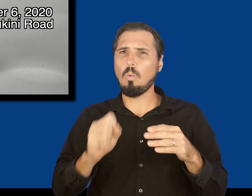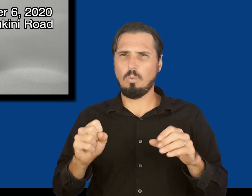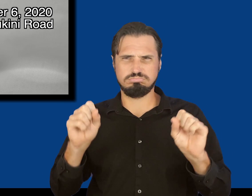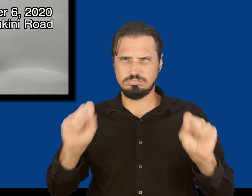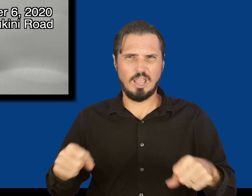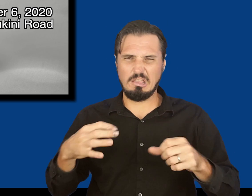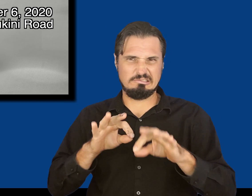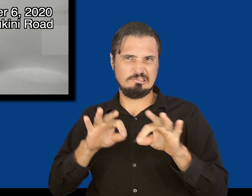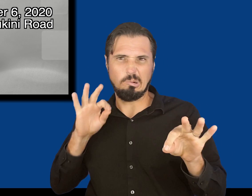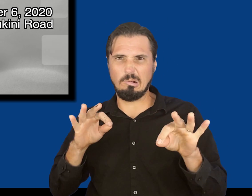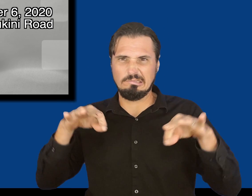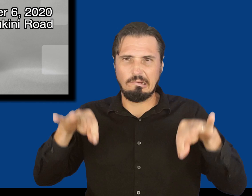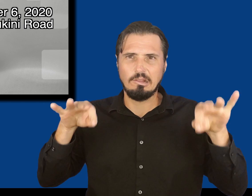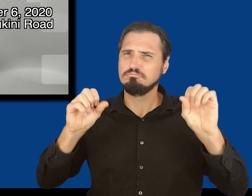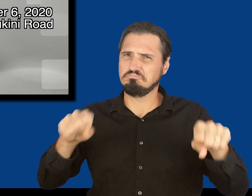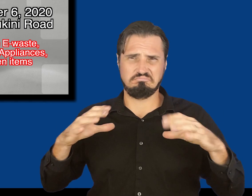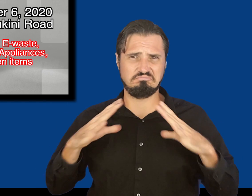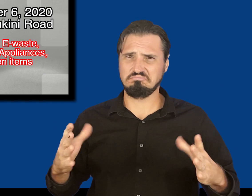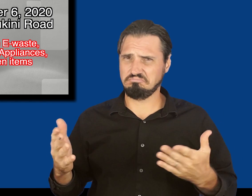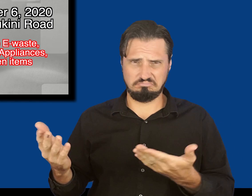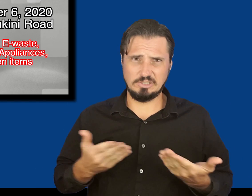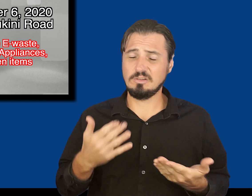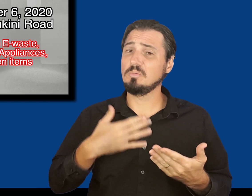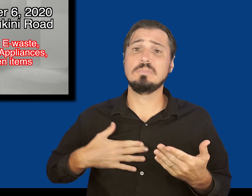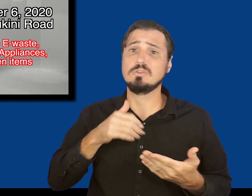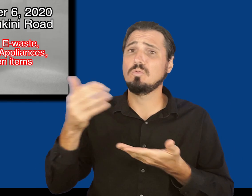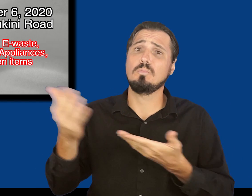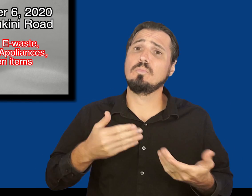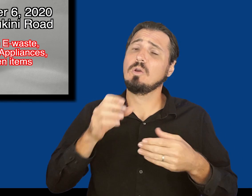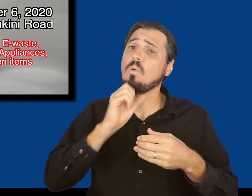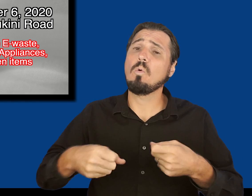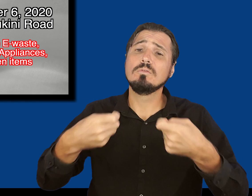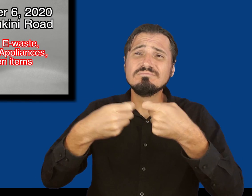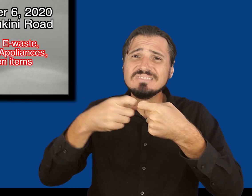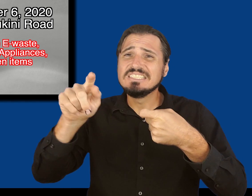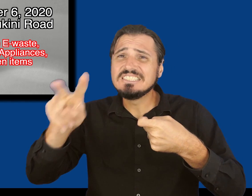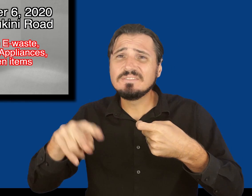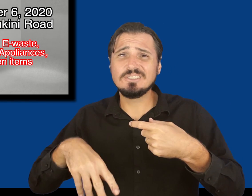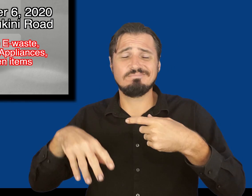or stained clothing is okay. Please do not bring e-waste. Chemicals appliances